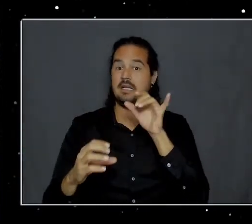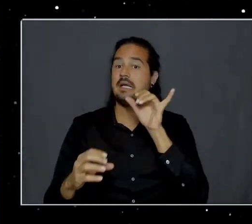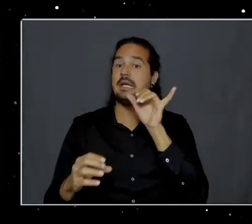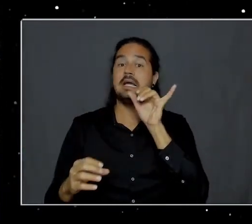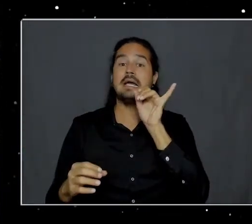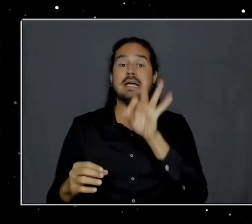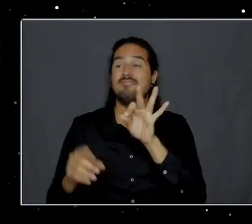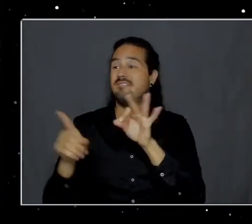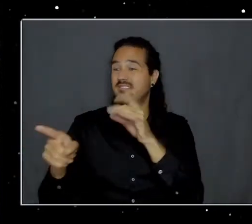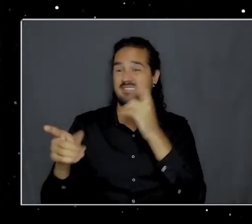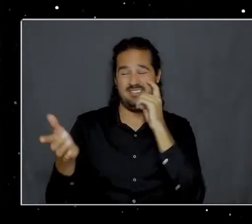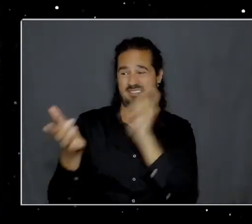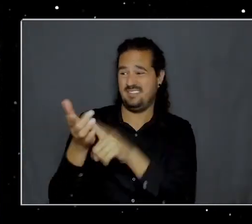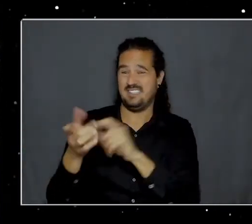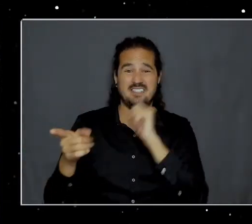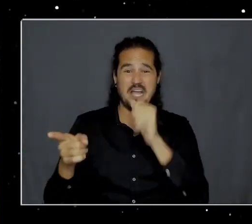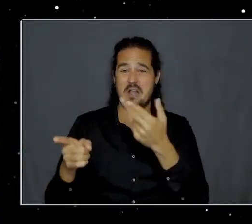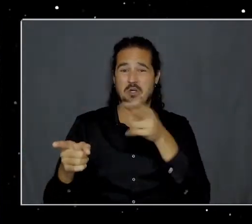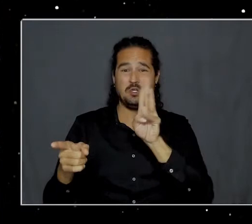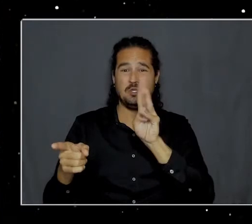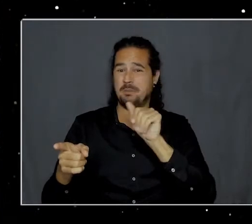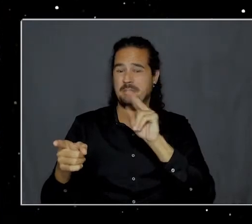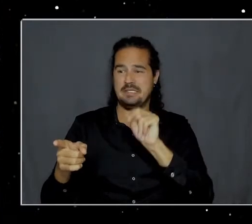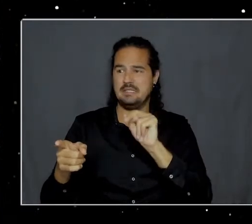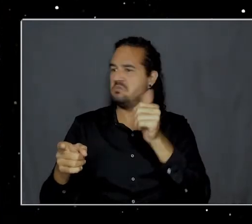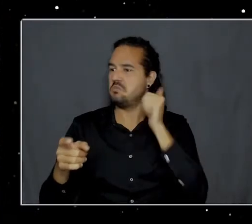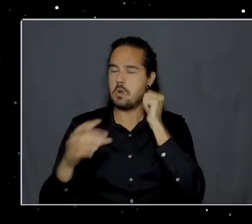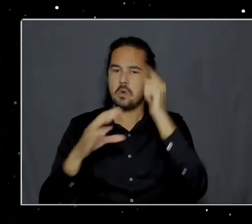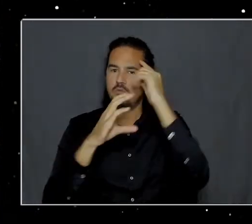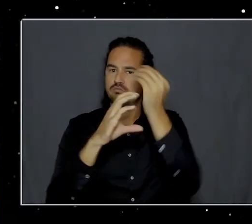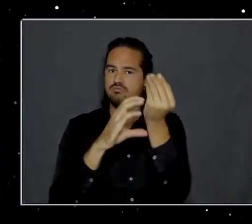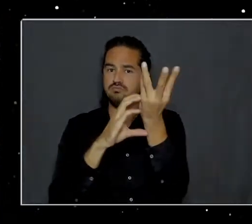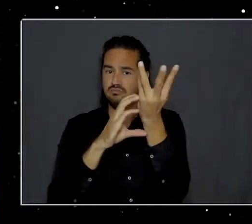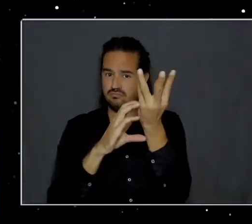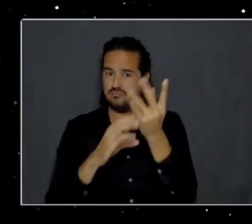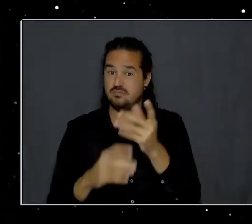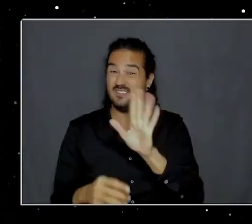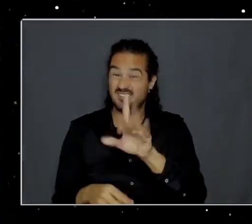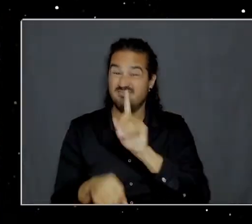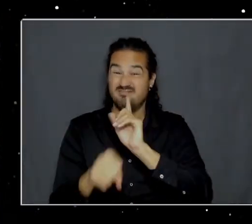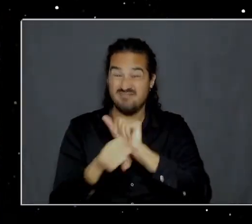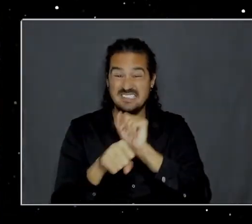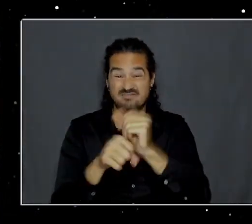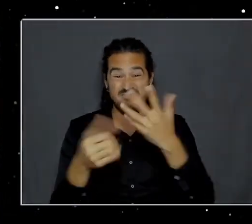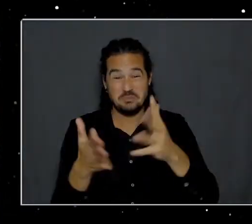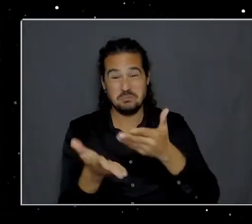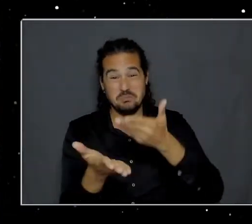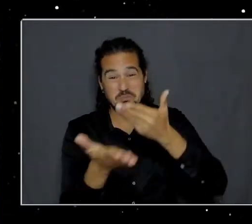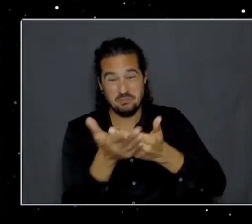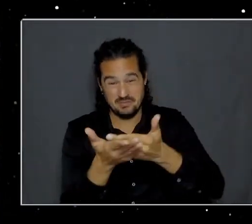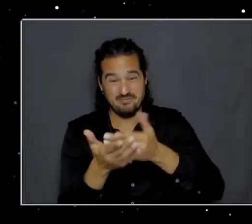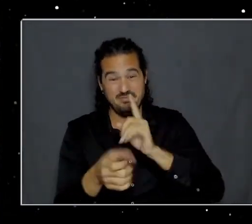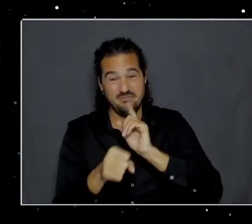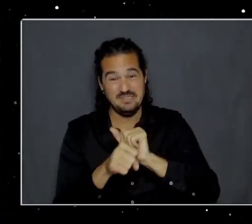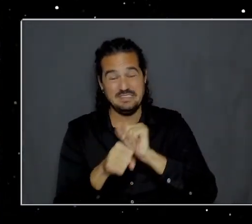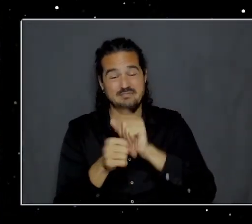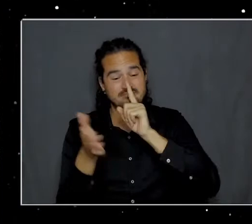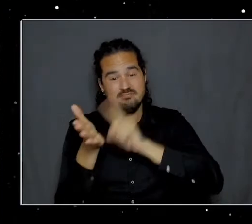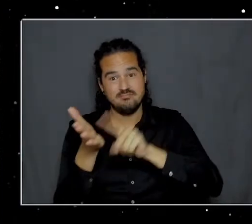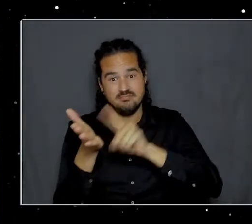LIGHT UP. AND, IN FACT, THE PART THAT DOES LIGHT UP IS DISGUST. SO YES, IT'S LITERALLY, NOT JUST FIGURATIVELY, LITERALLY, WHEN WE